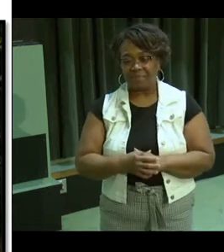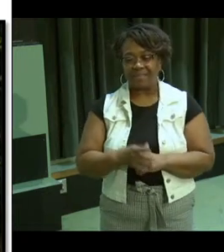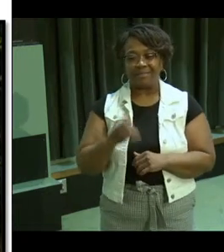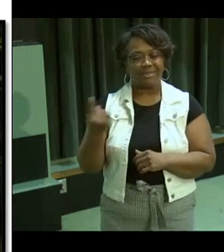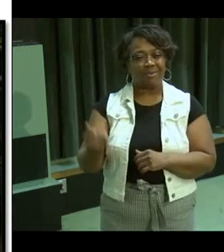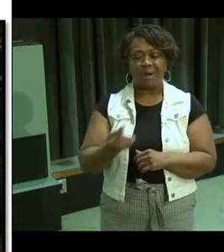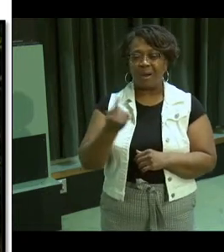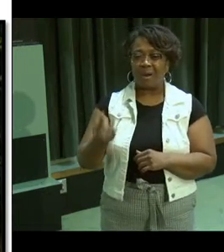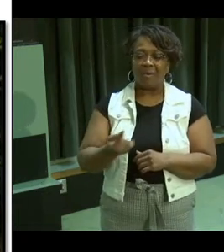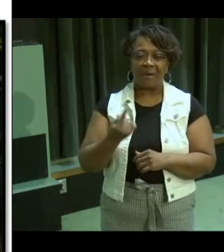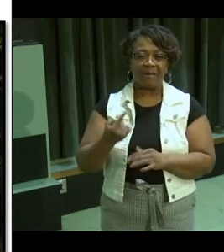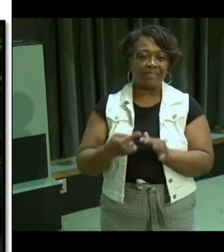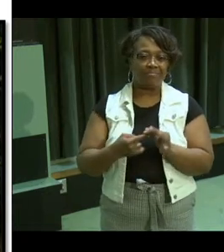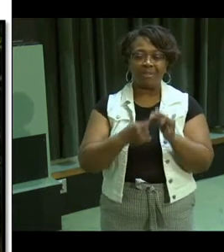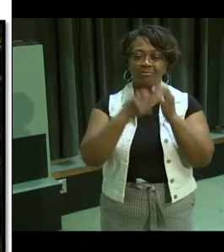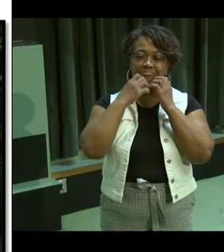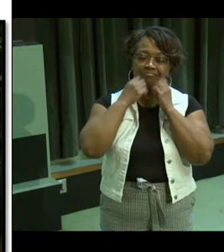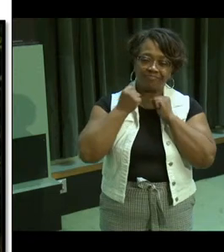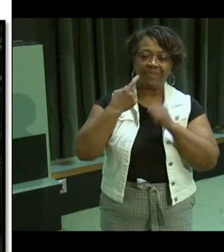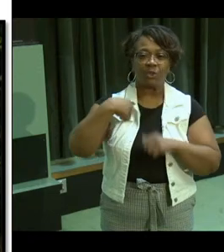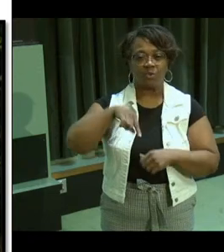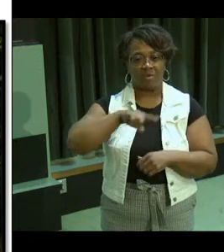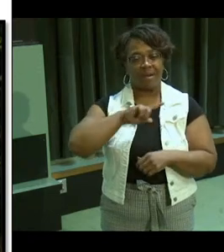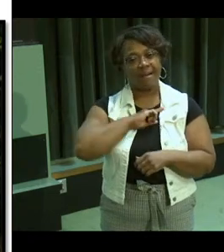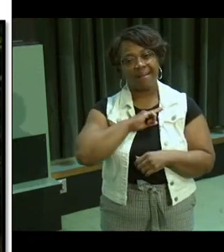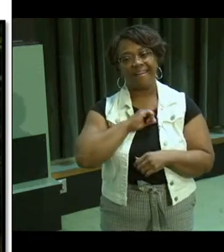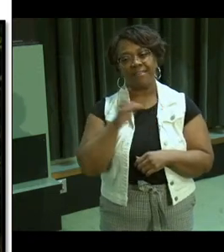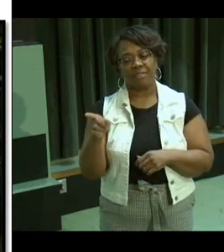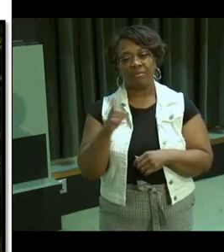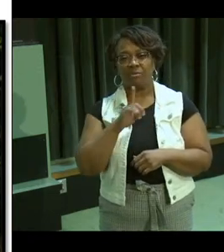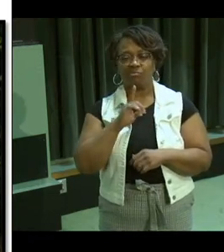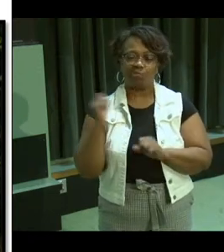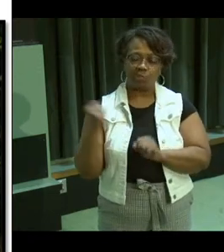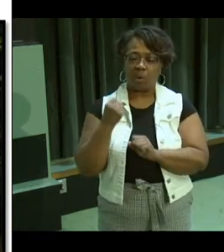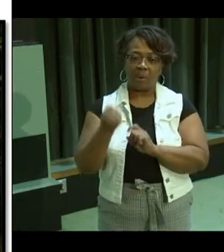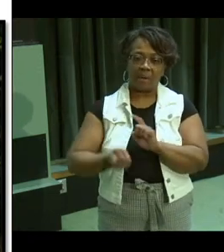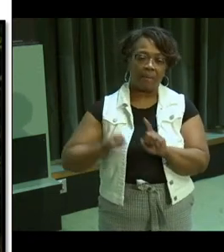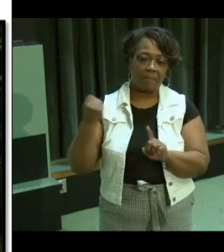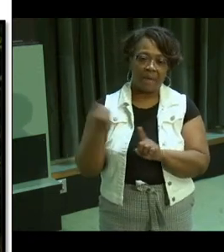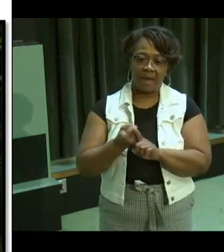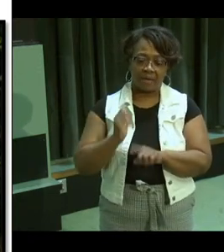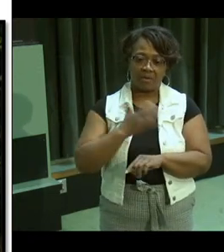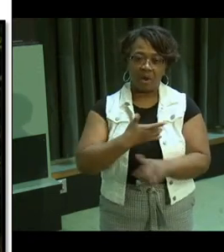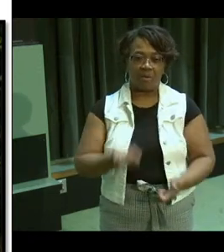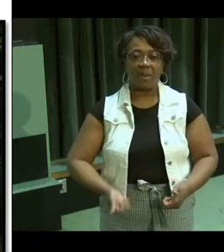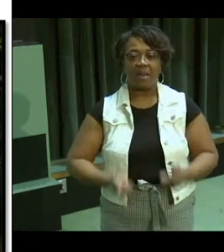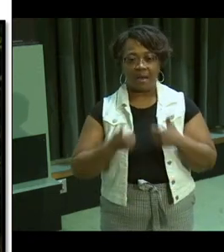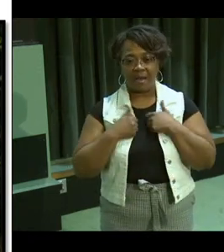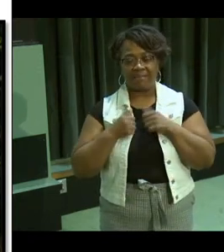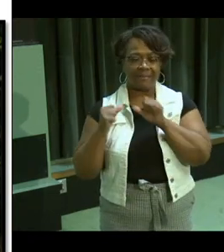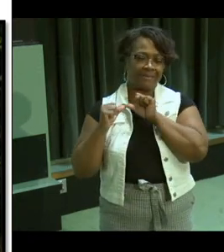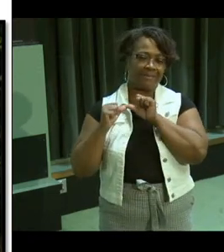out the window. But she was just always so special to us and just